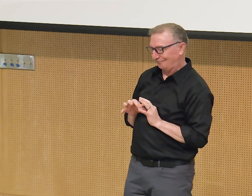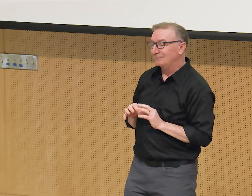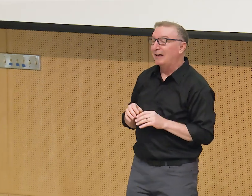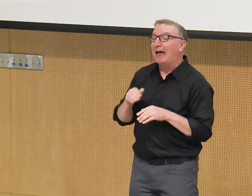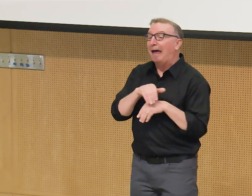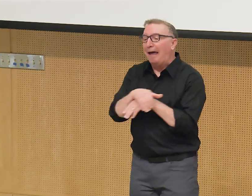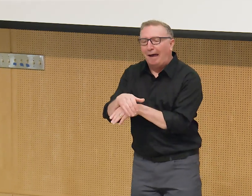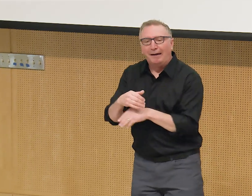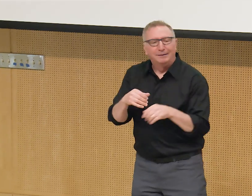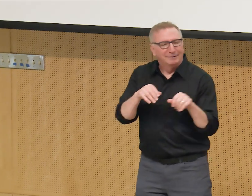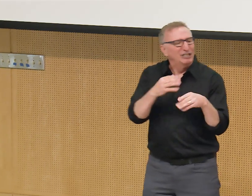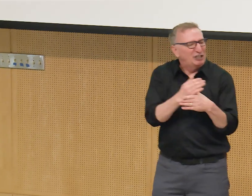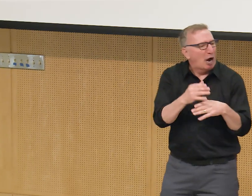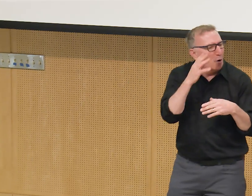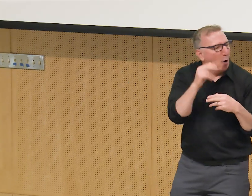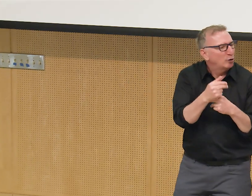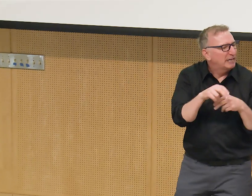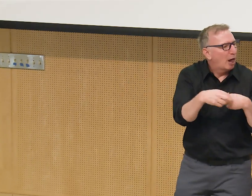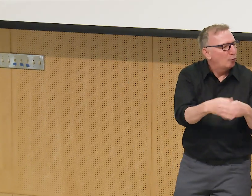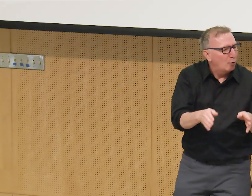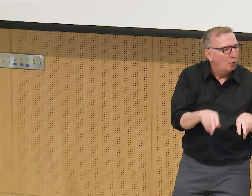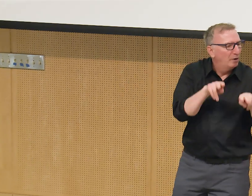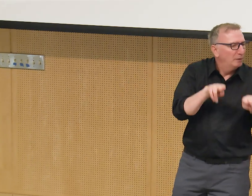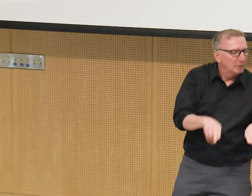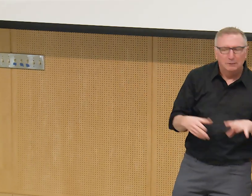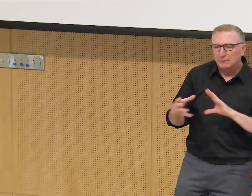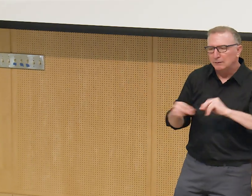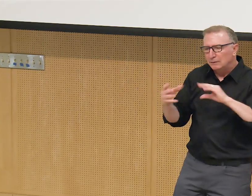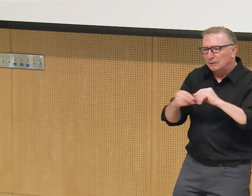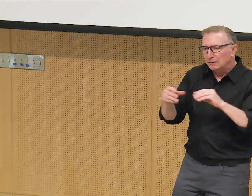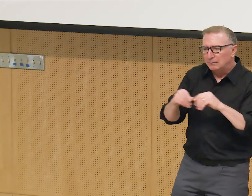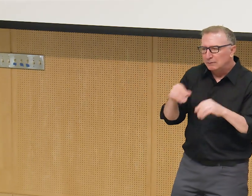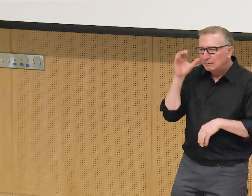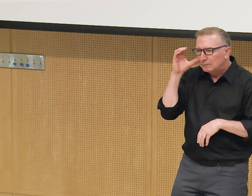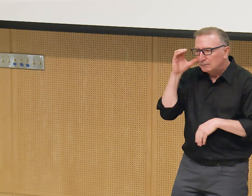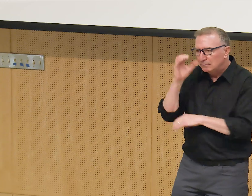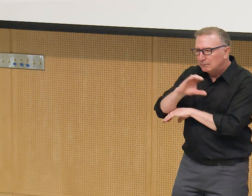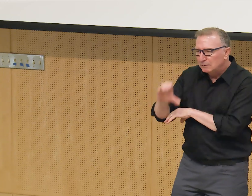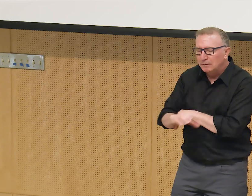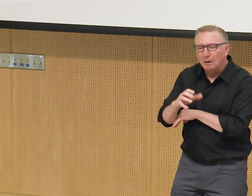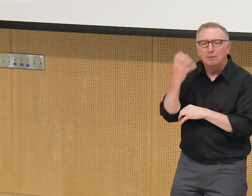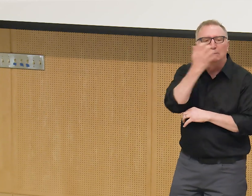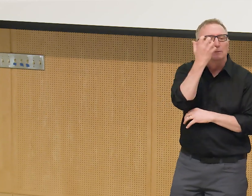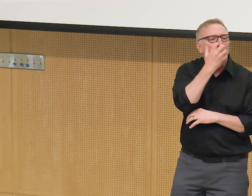There were a lot of folks who didn't know each other. We were basically on the American Express and we shared hotel rooms.